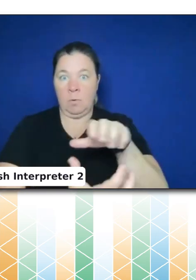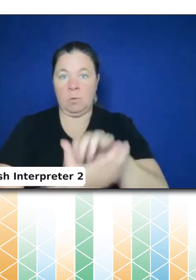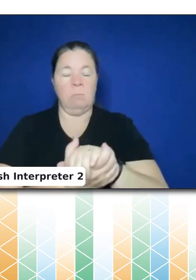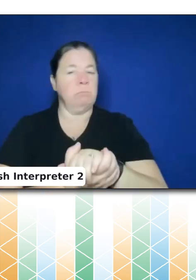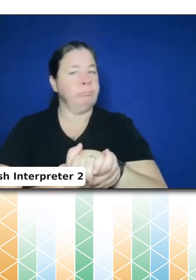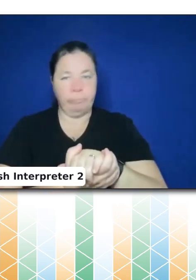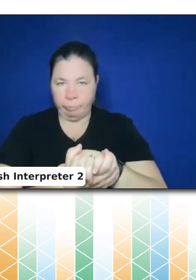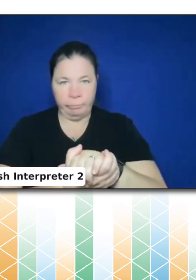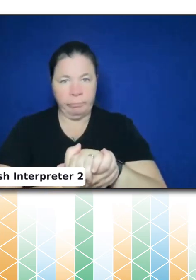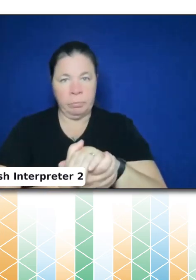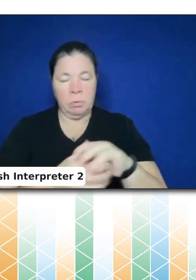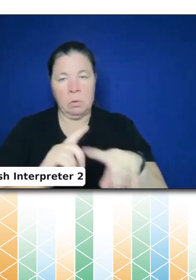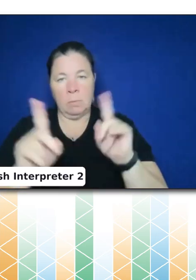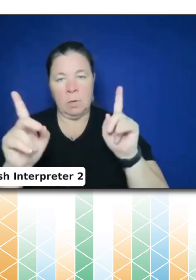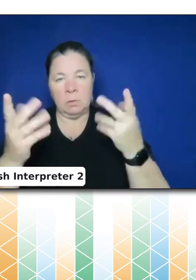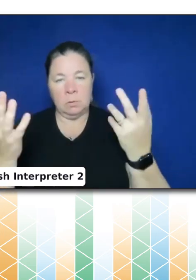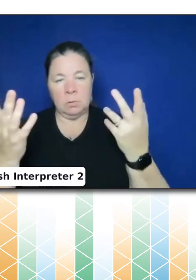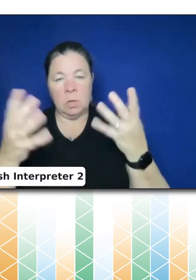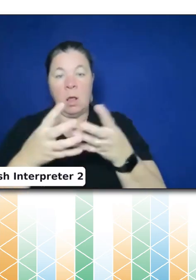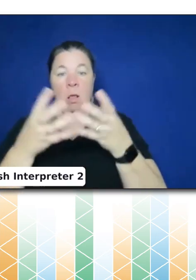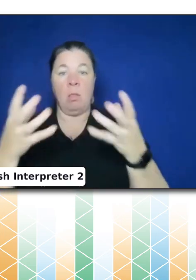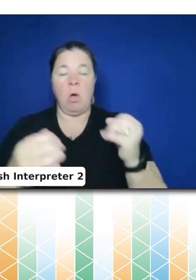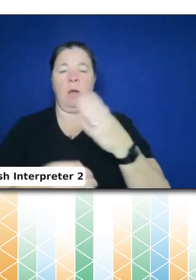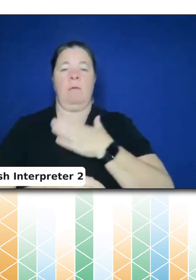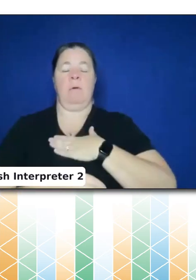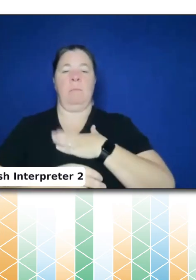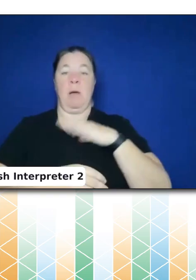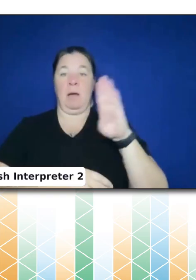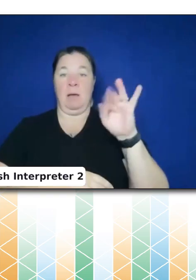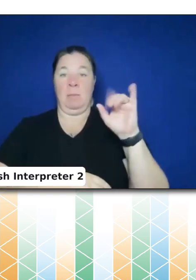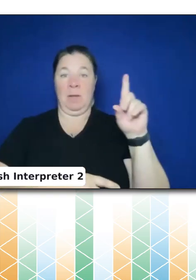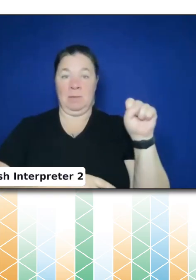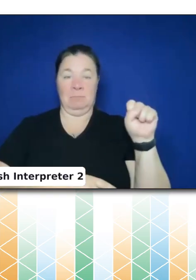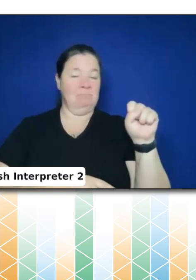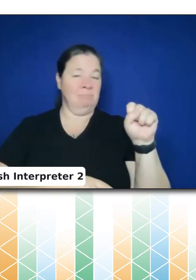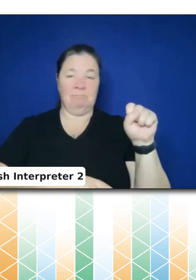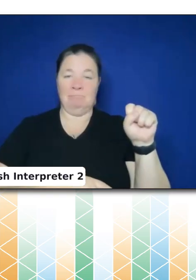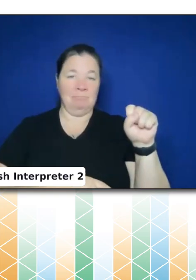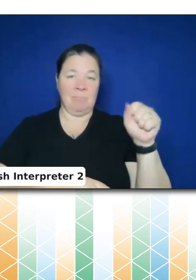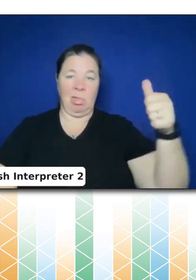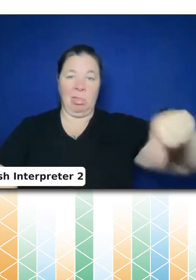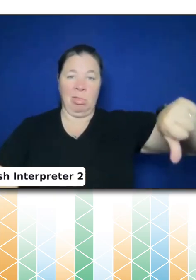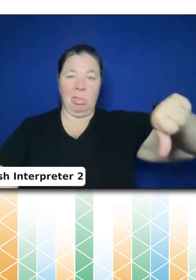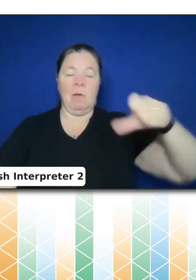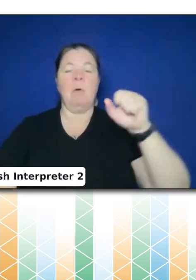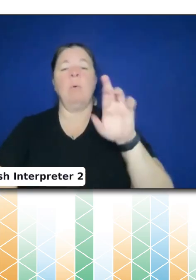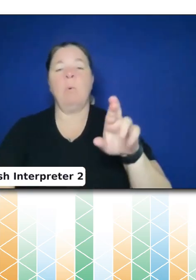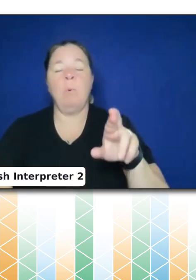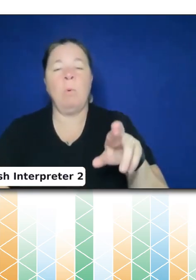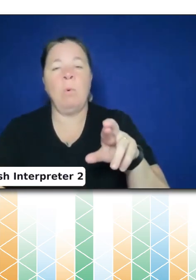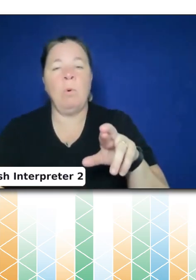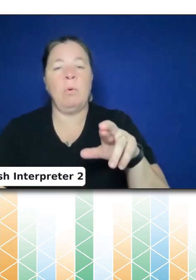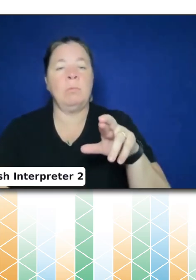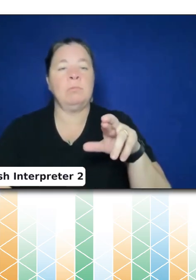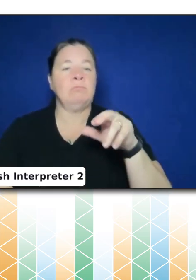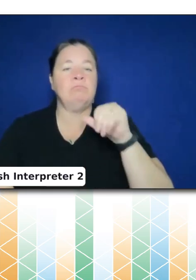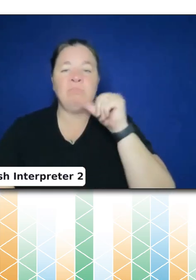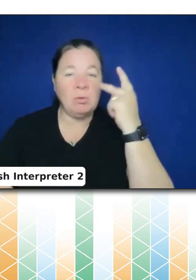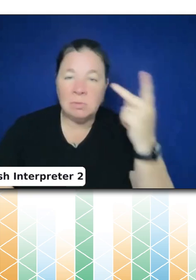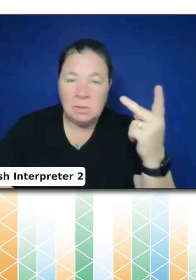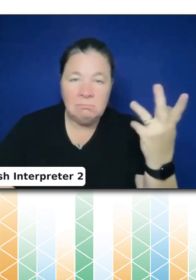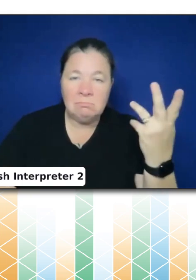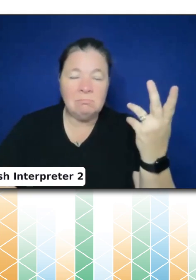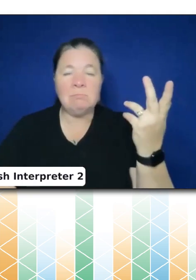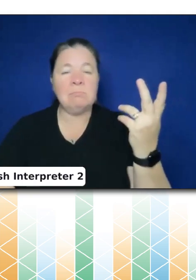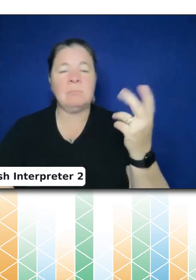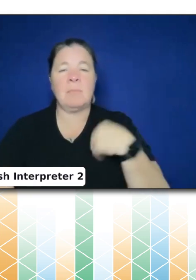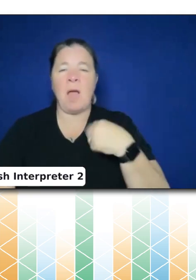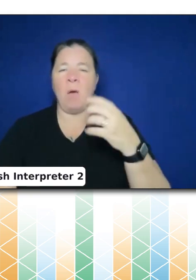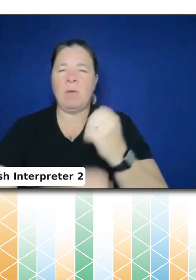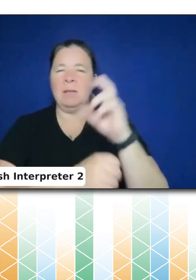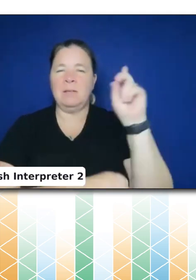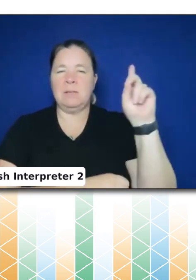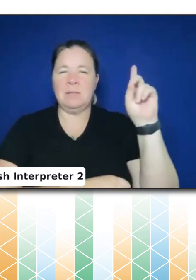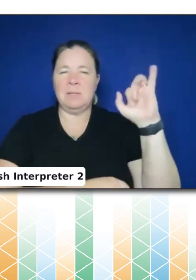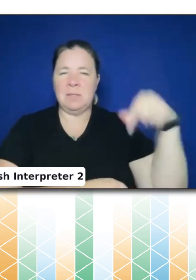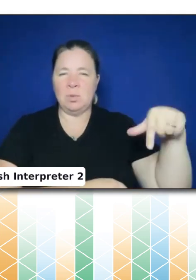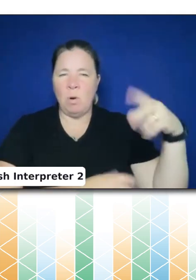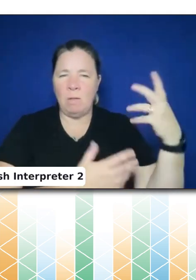Uh, and a lot of my initial bids, uh, they were either getting overseen, or they were, uh, I just… I was getting disqualified for different, um…